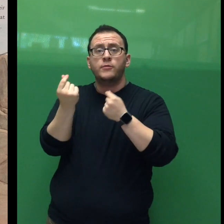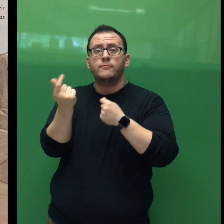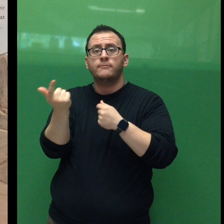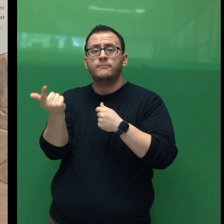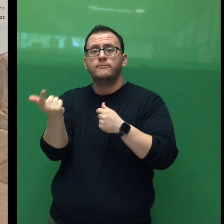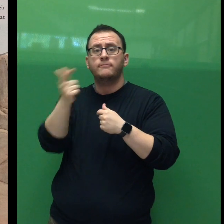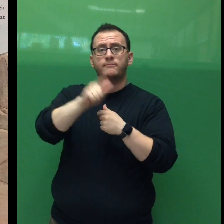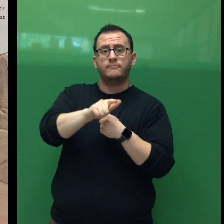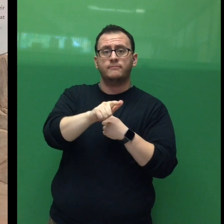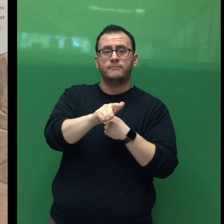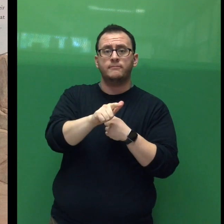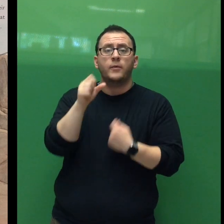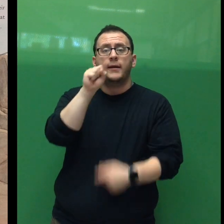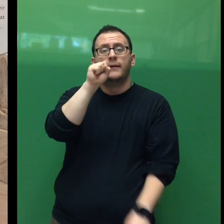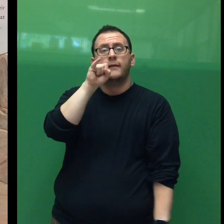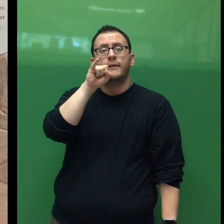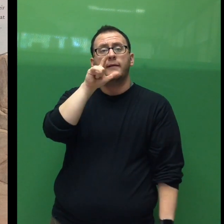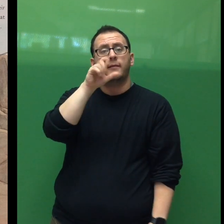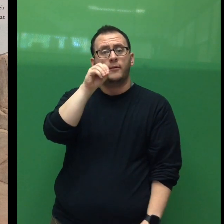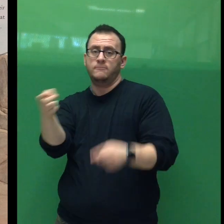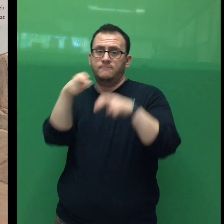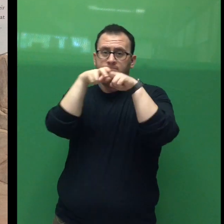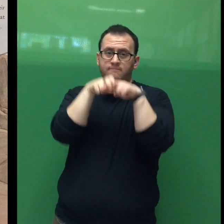Other days it was Silo's turn to take care of their egg.